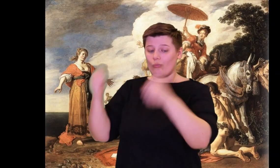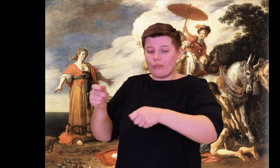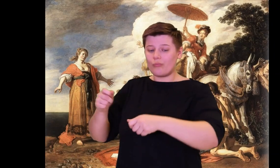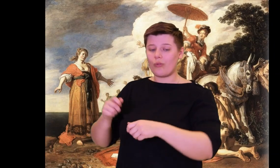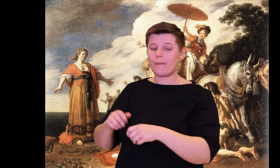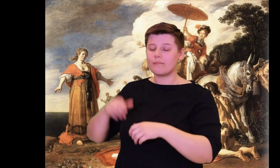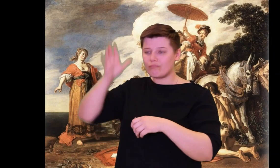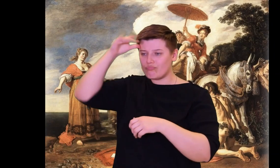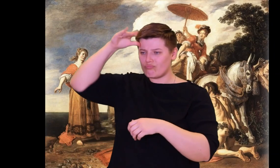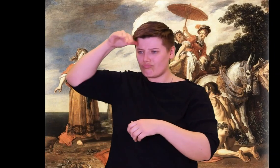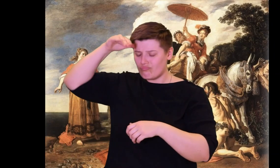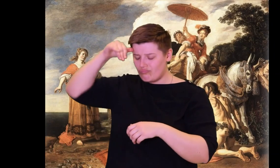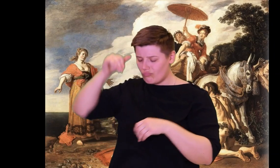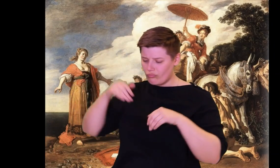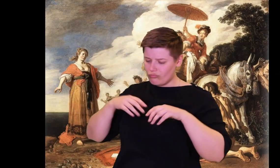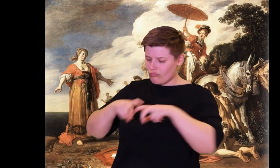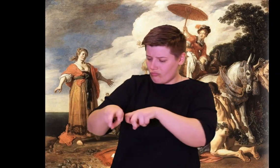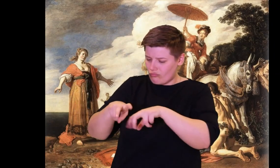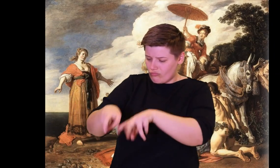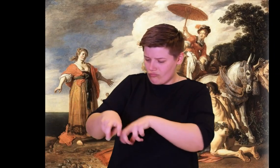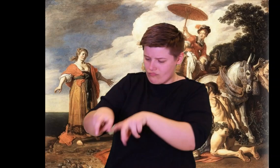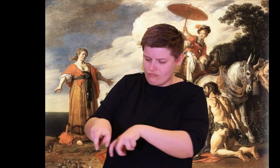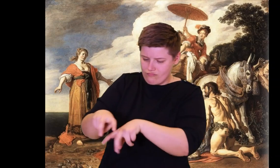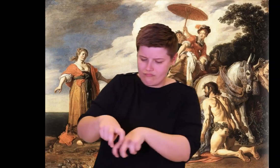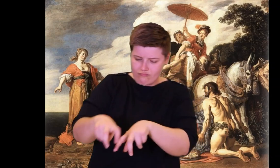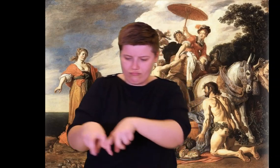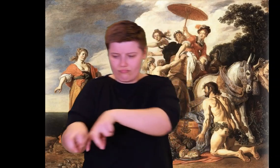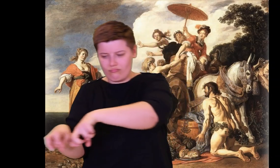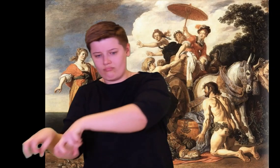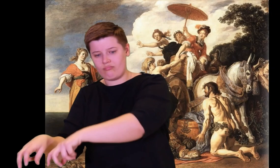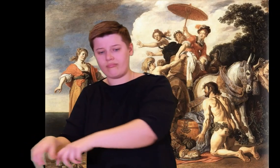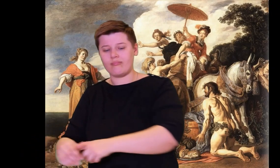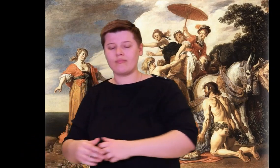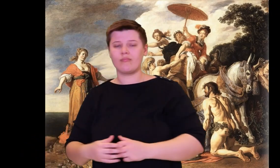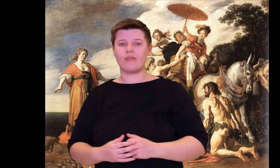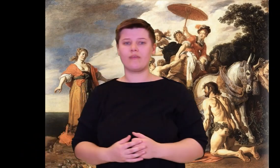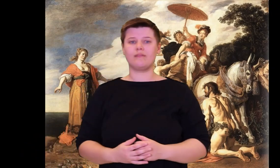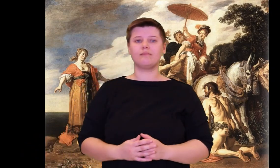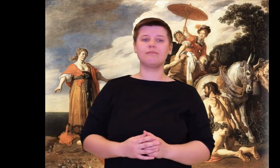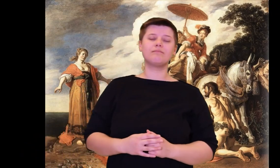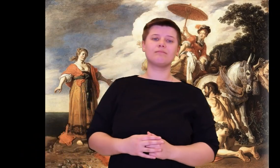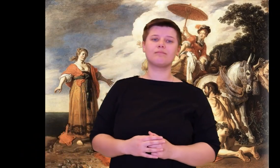Go through the courtyard, in the house and on straight to the Great Hall.